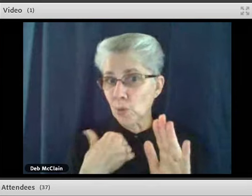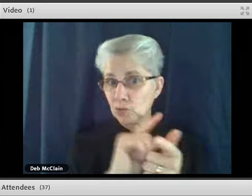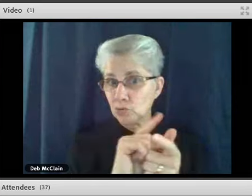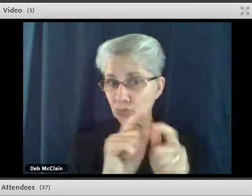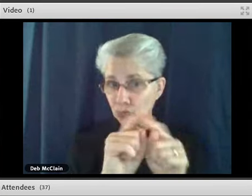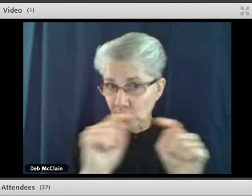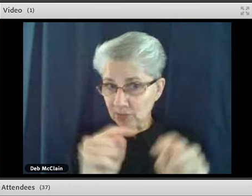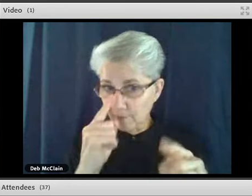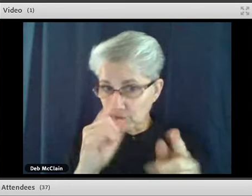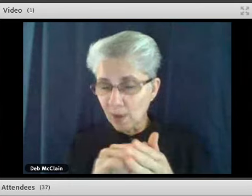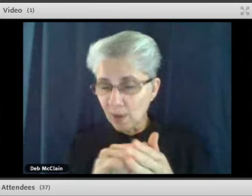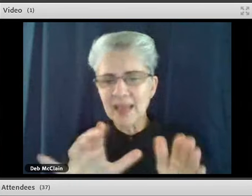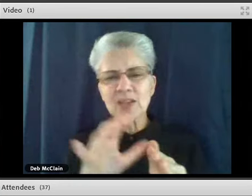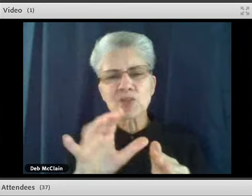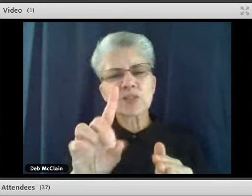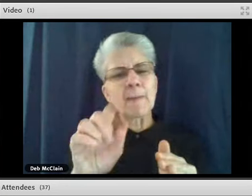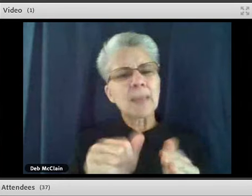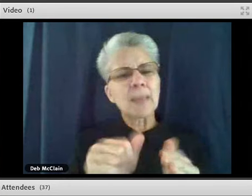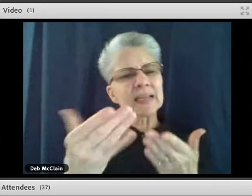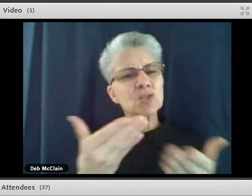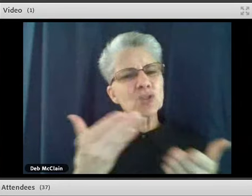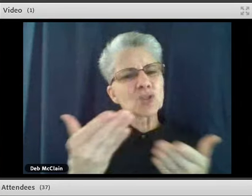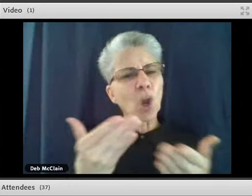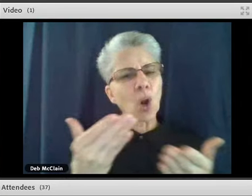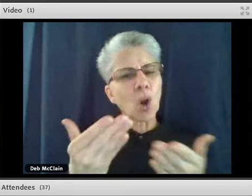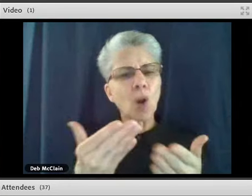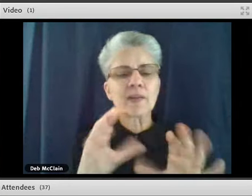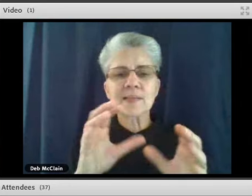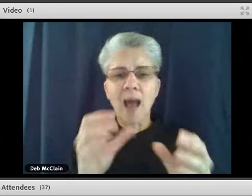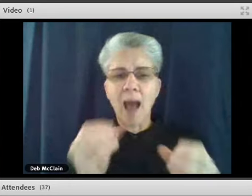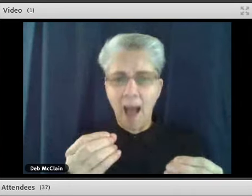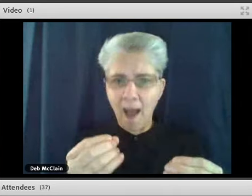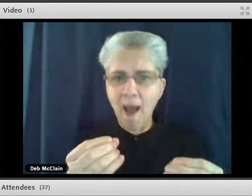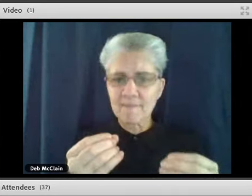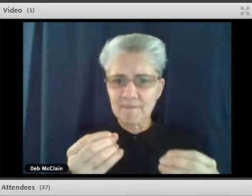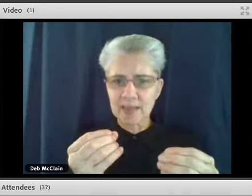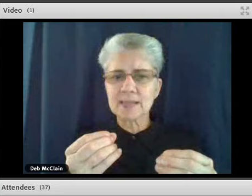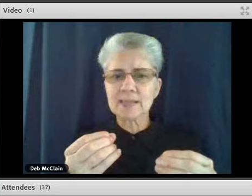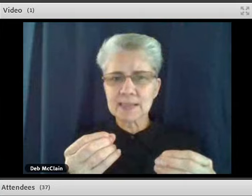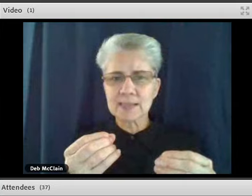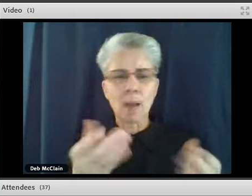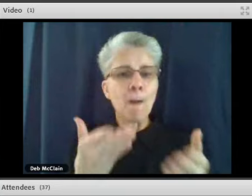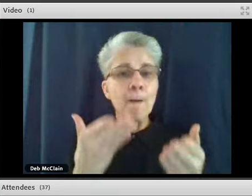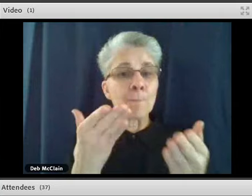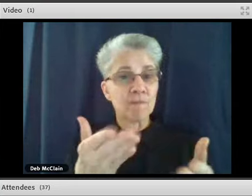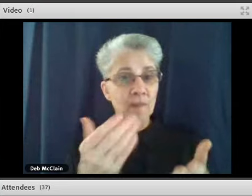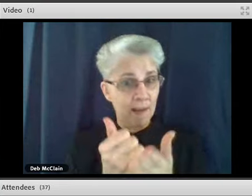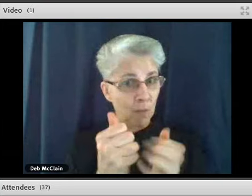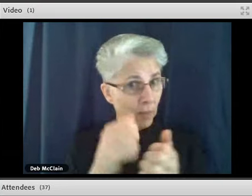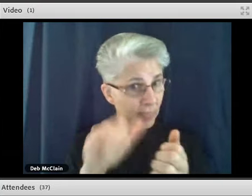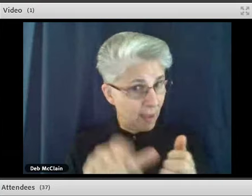If it's a video, do you have a transcript? Does your disability services office on campus